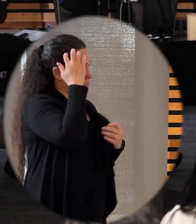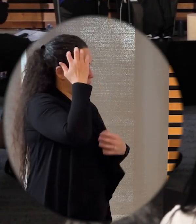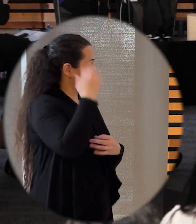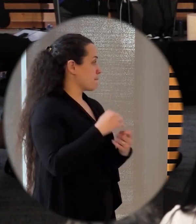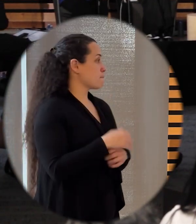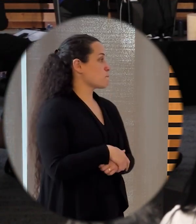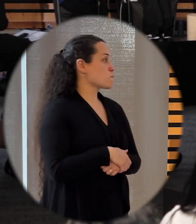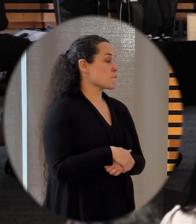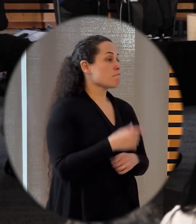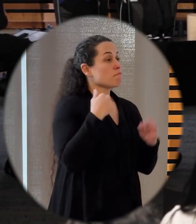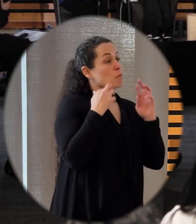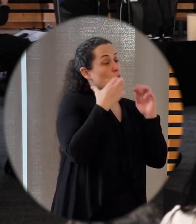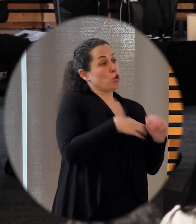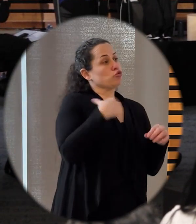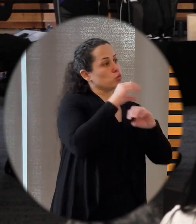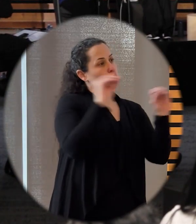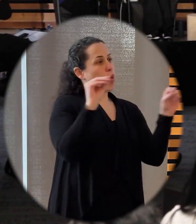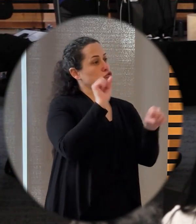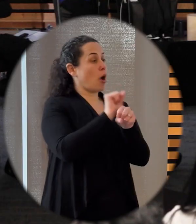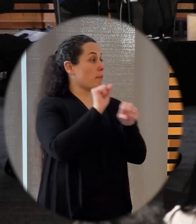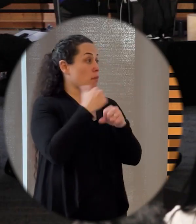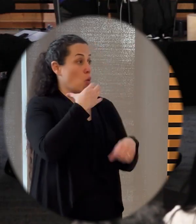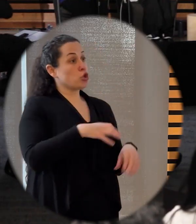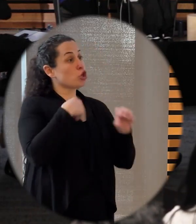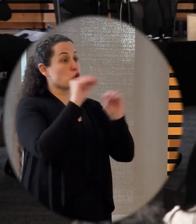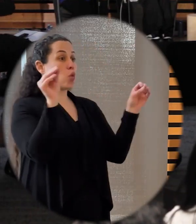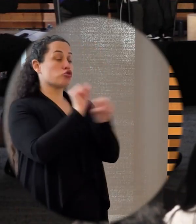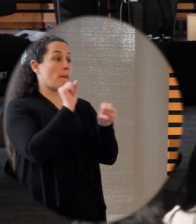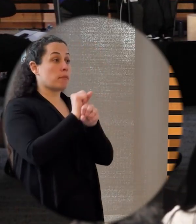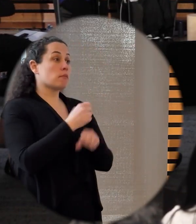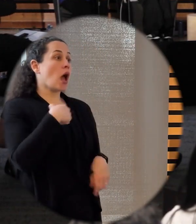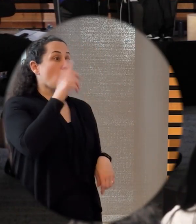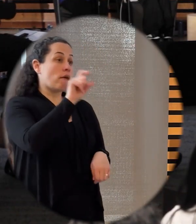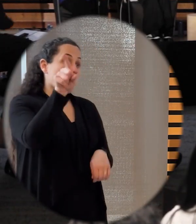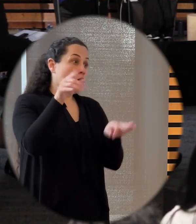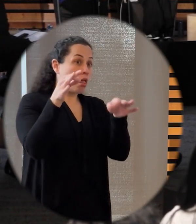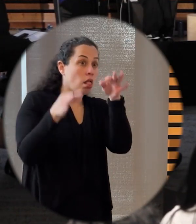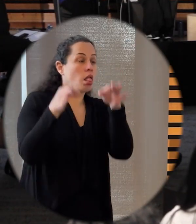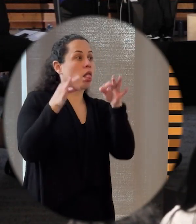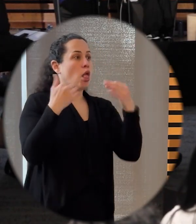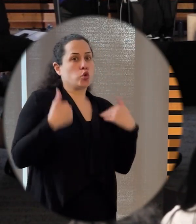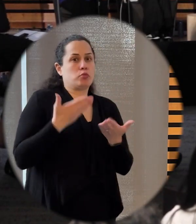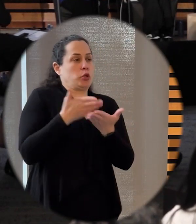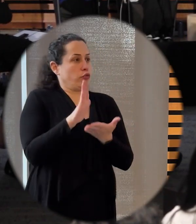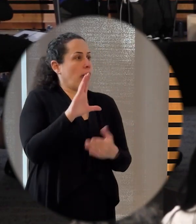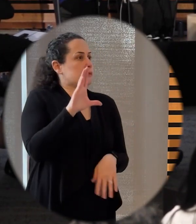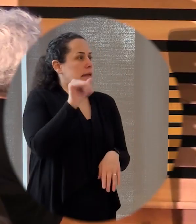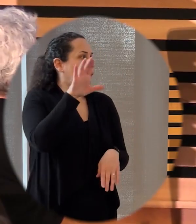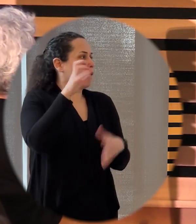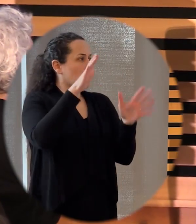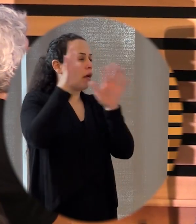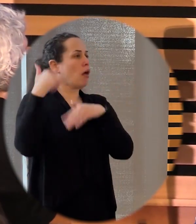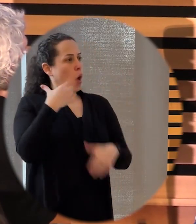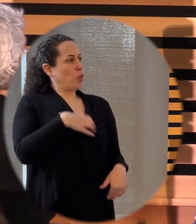That I'd be out of a job. That I would no longer have to litigate human rights cases. In fact,